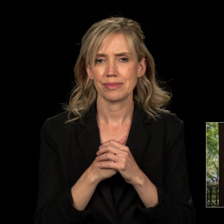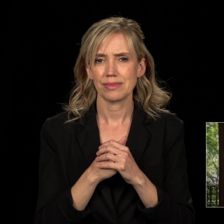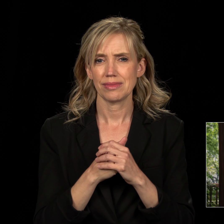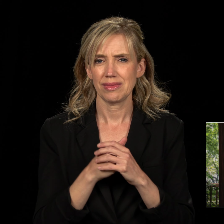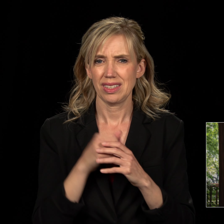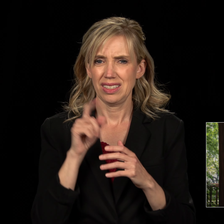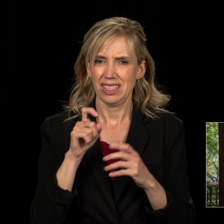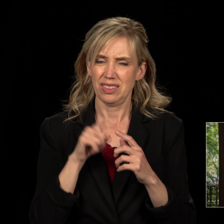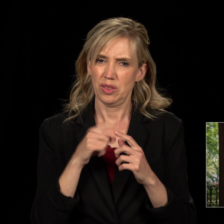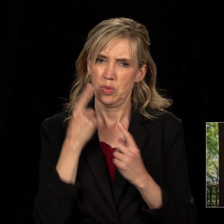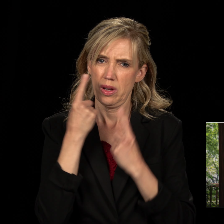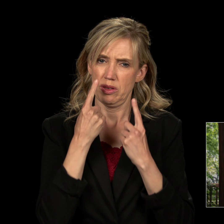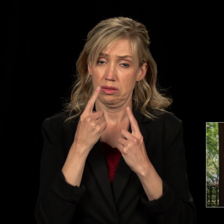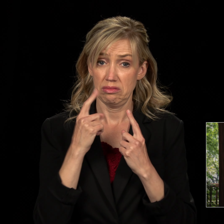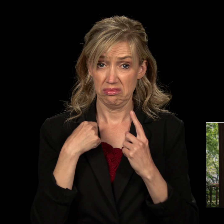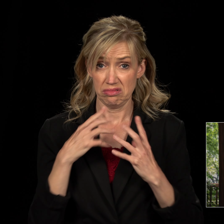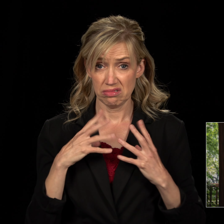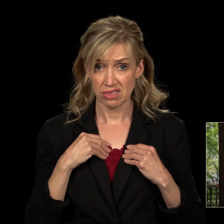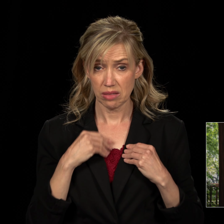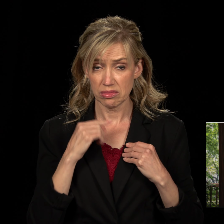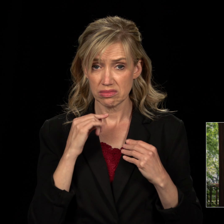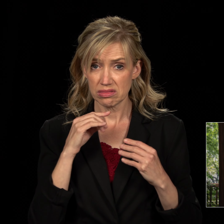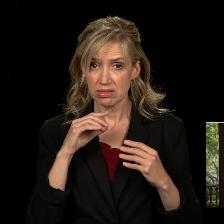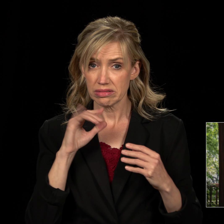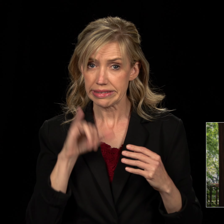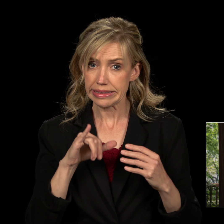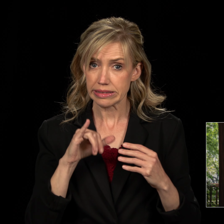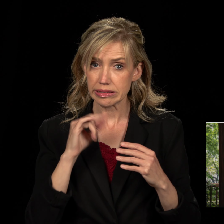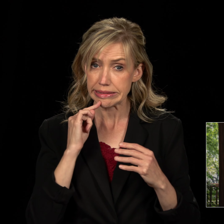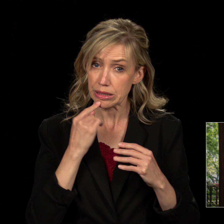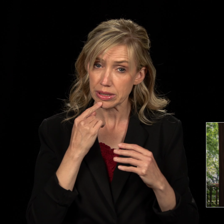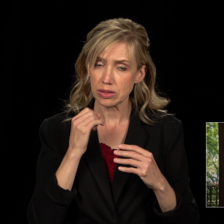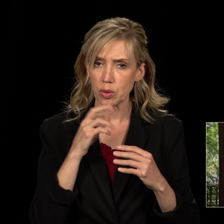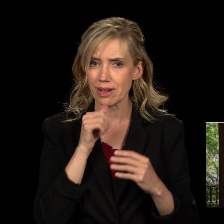The question is whether or not to take those statements seriously. I'll show you what I mean;